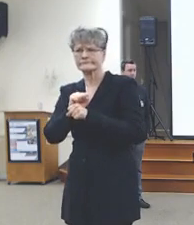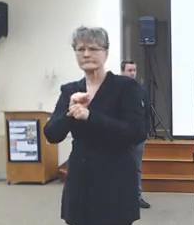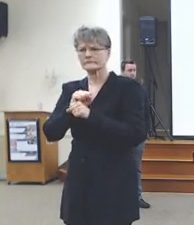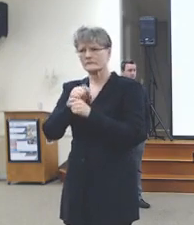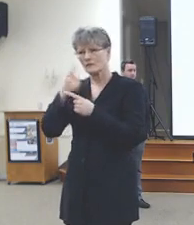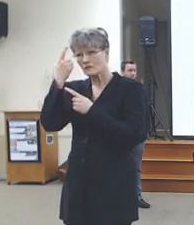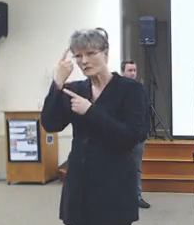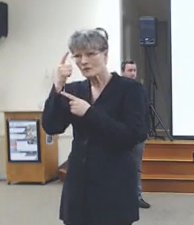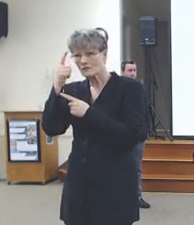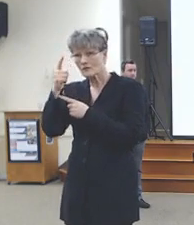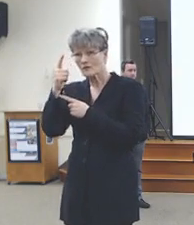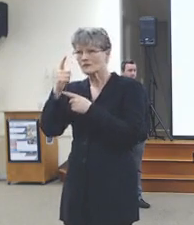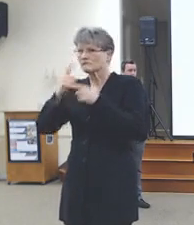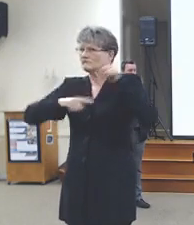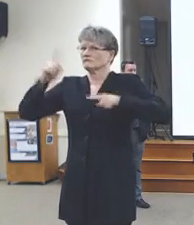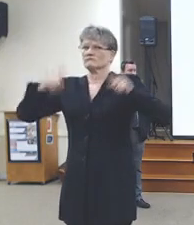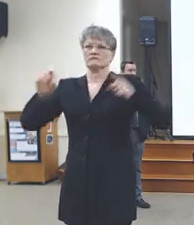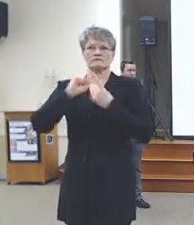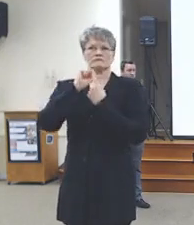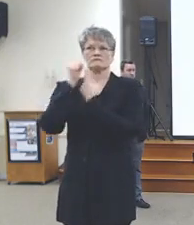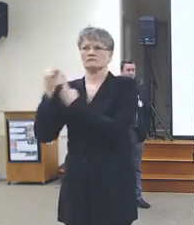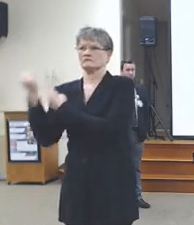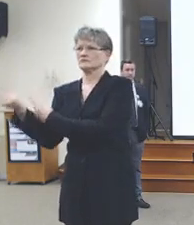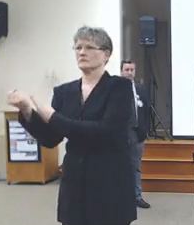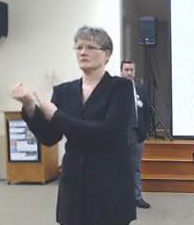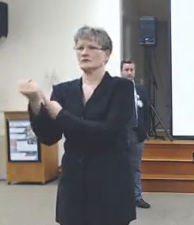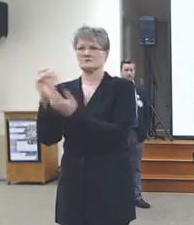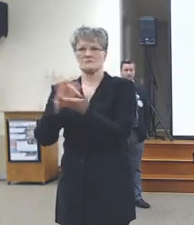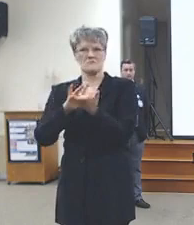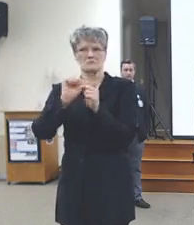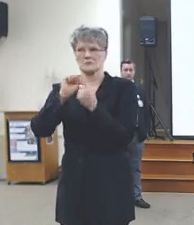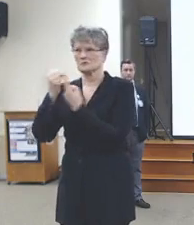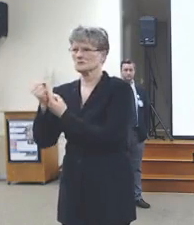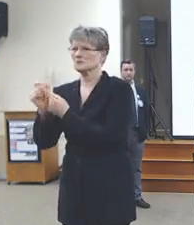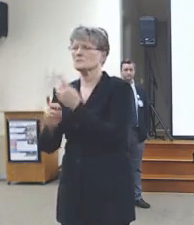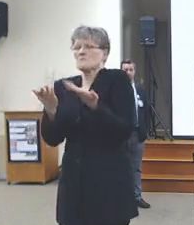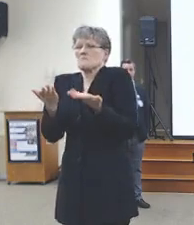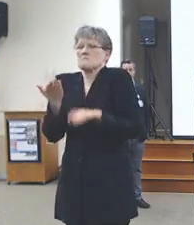probably early in my position here that you think am i doing this work for